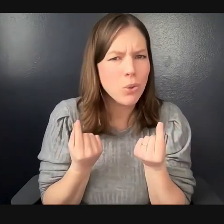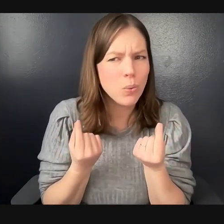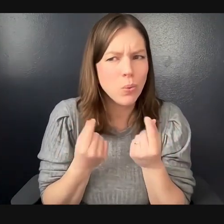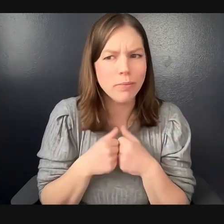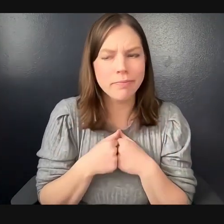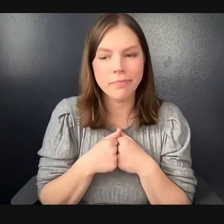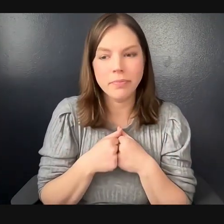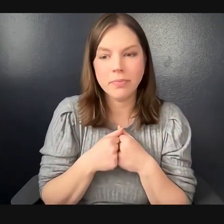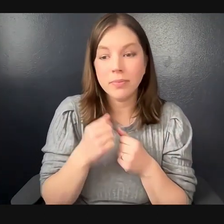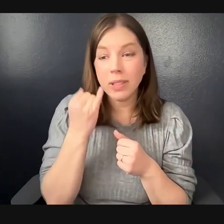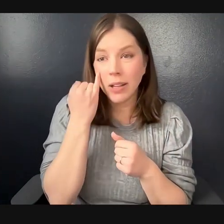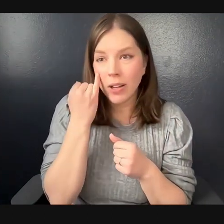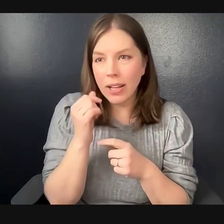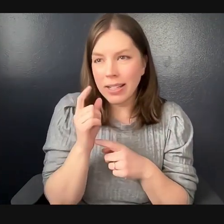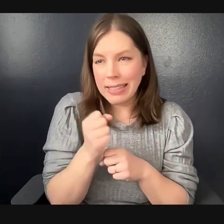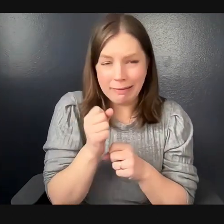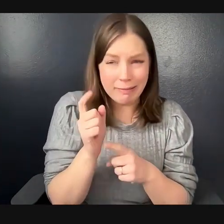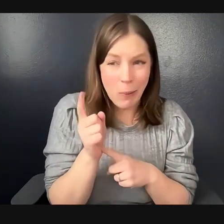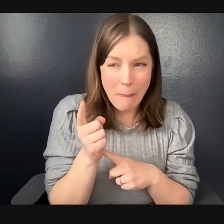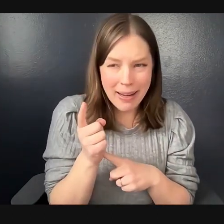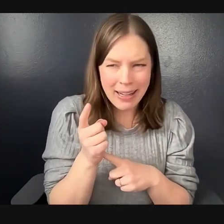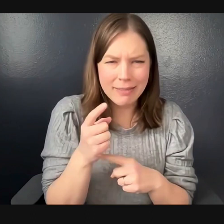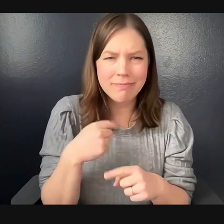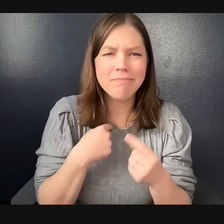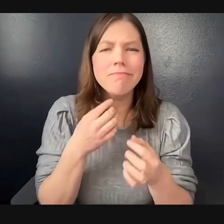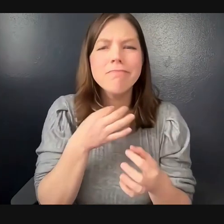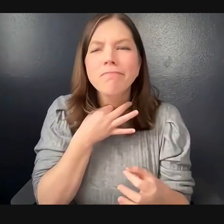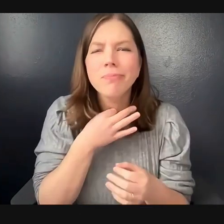What should that student do? Take a minute to share your thoughts.